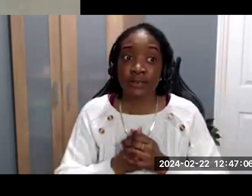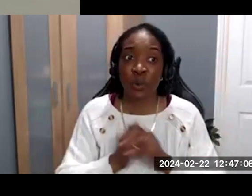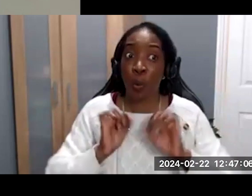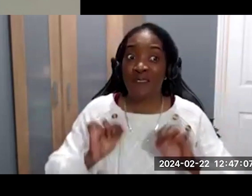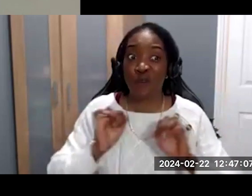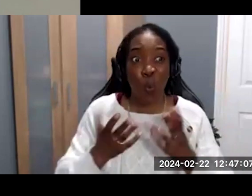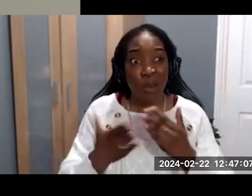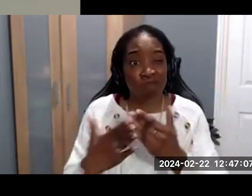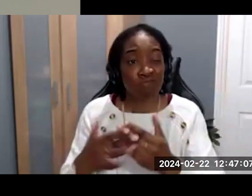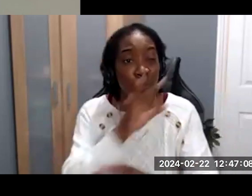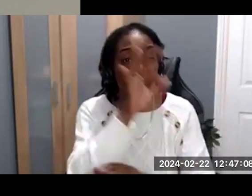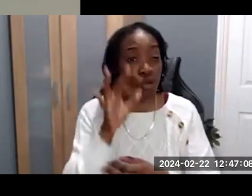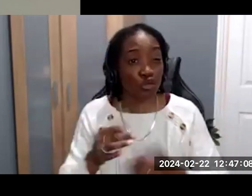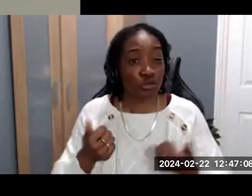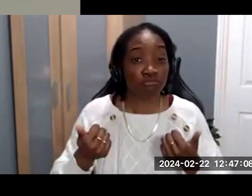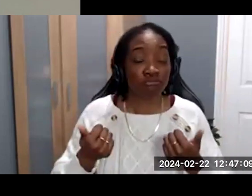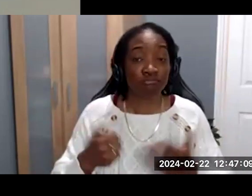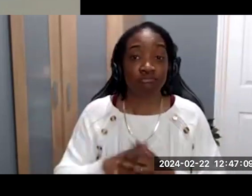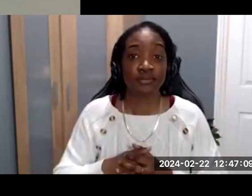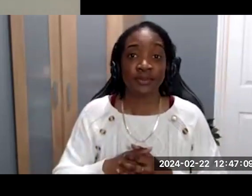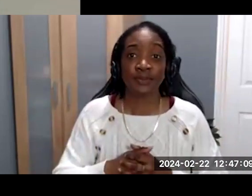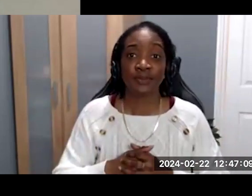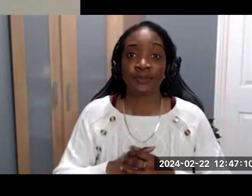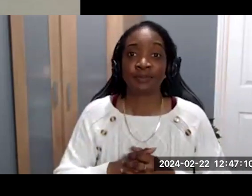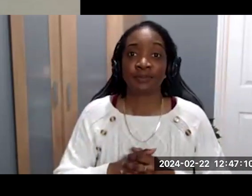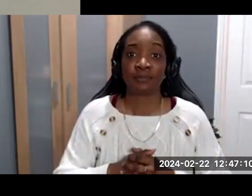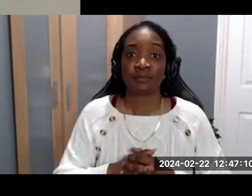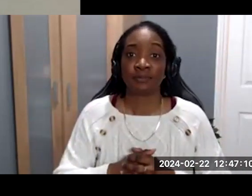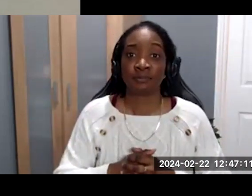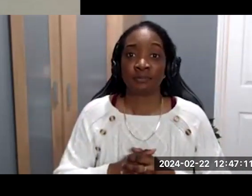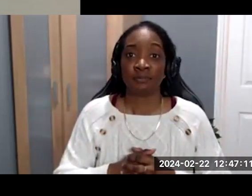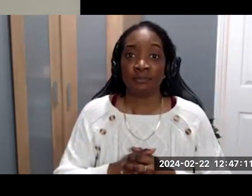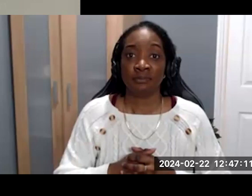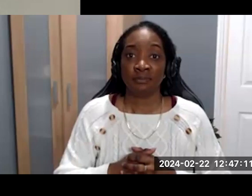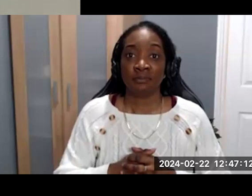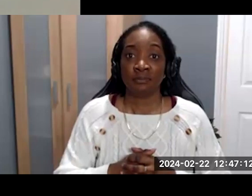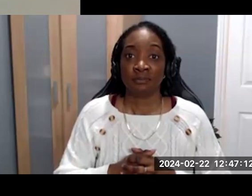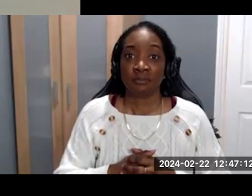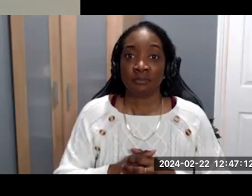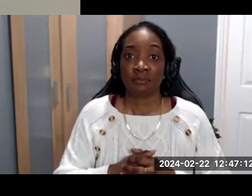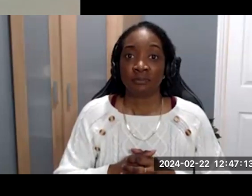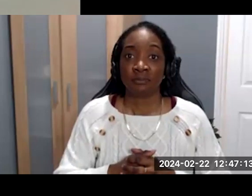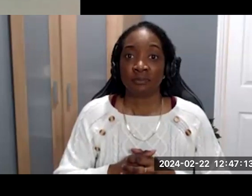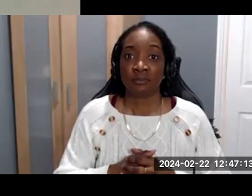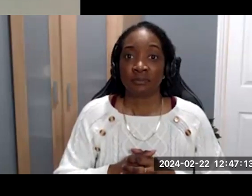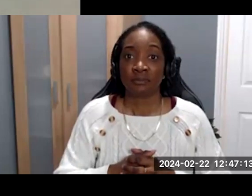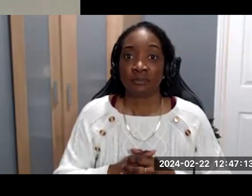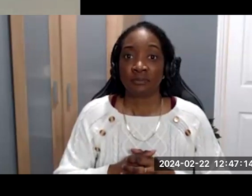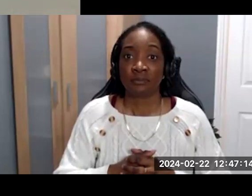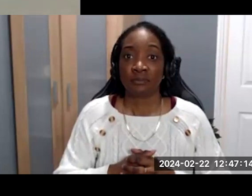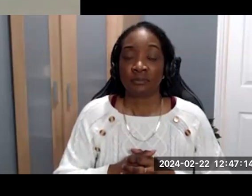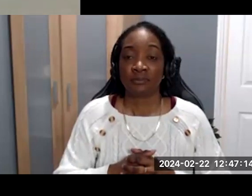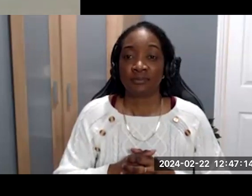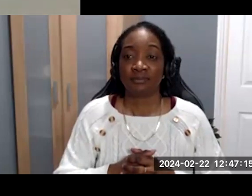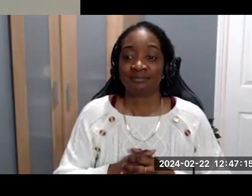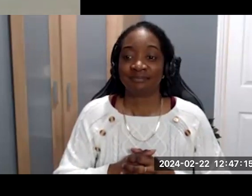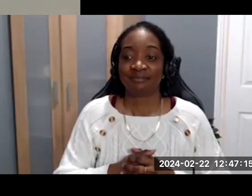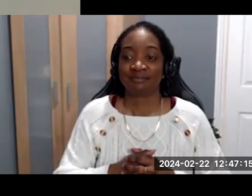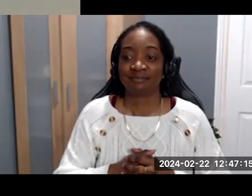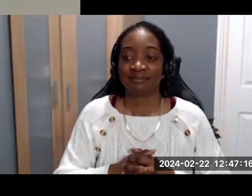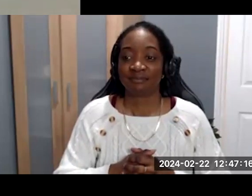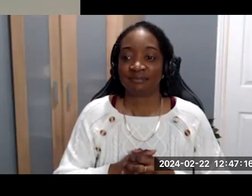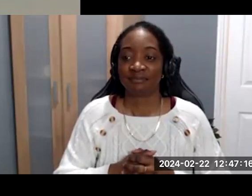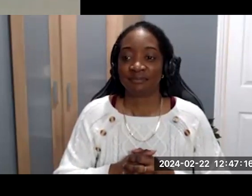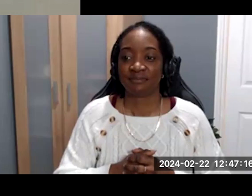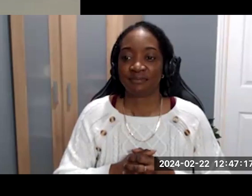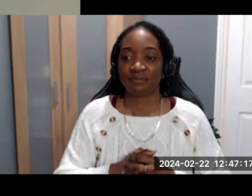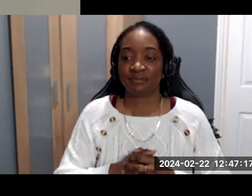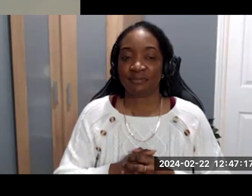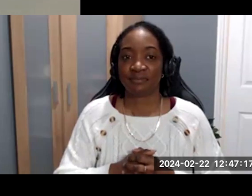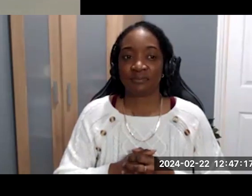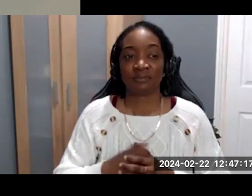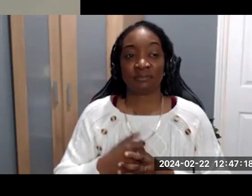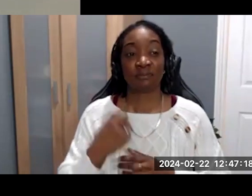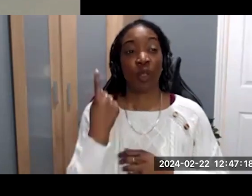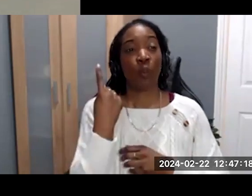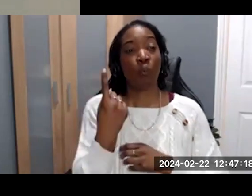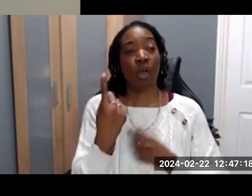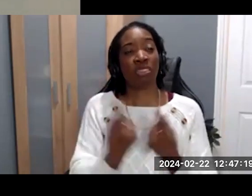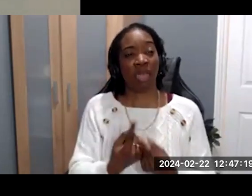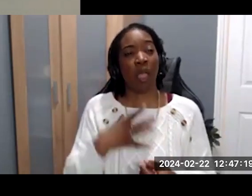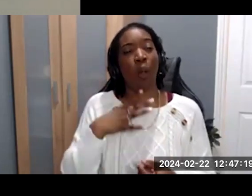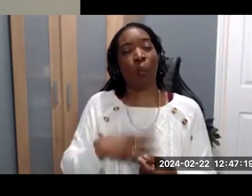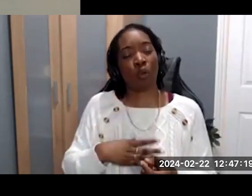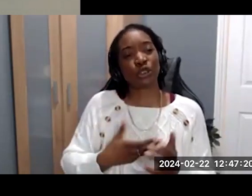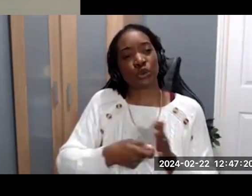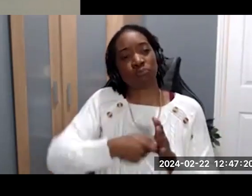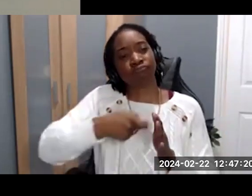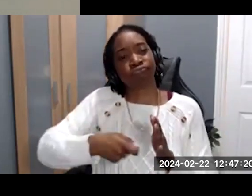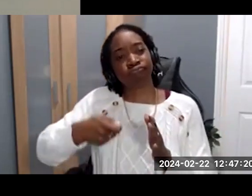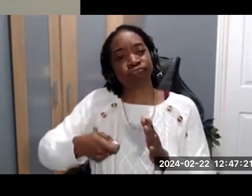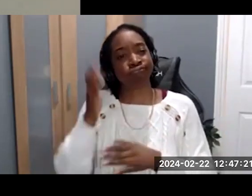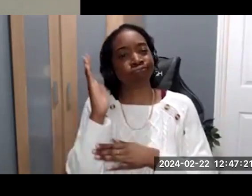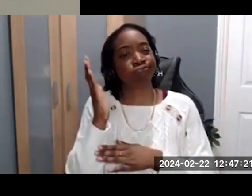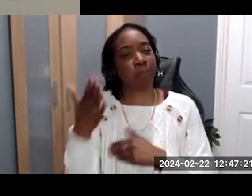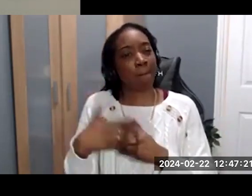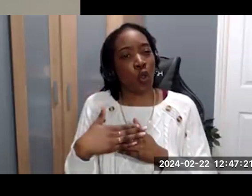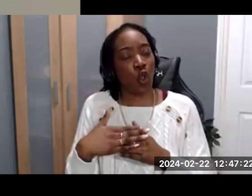through one thing I was going to talk a little bit more about um was around the budget which as